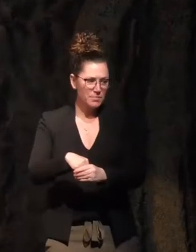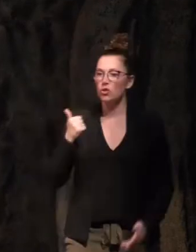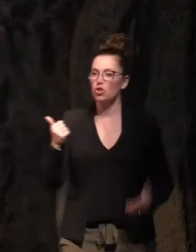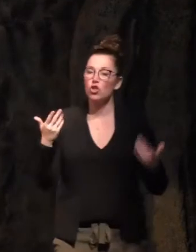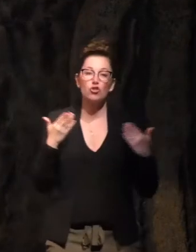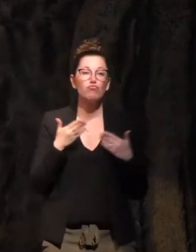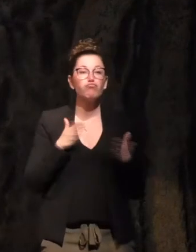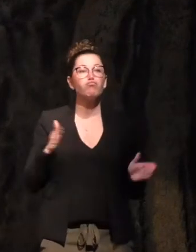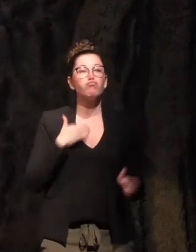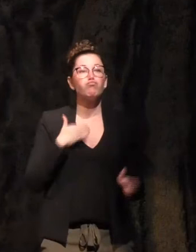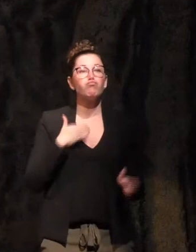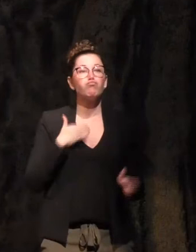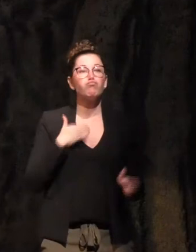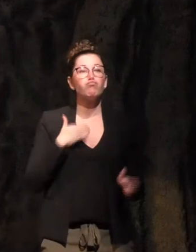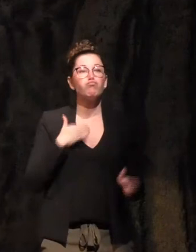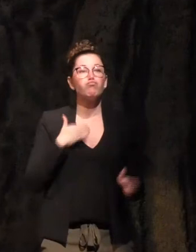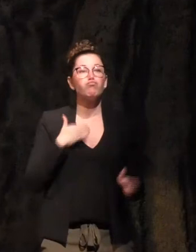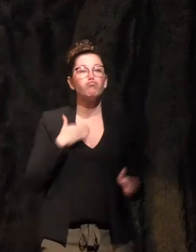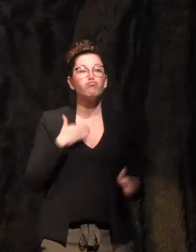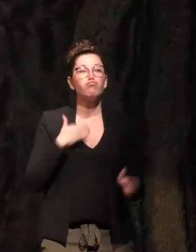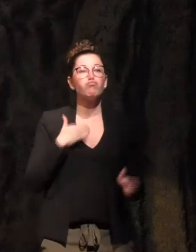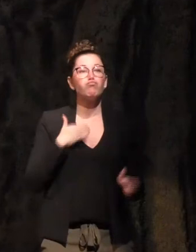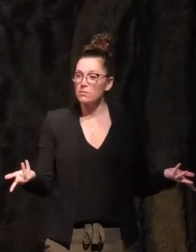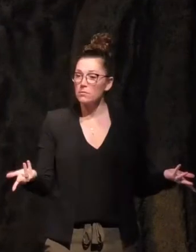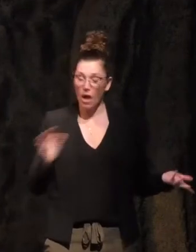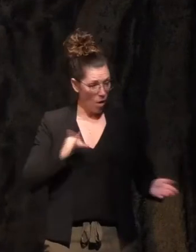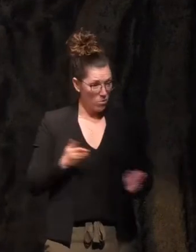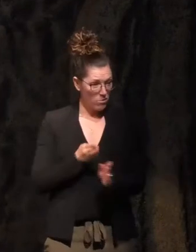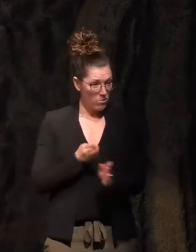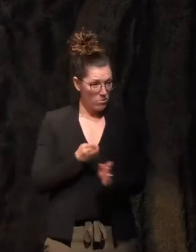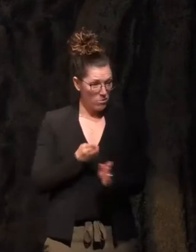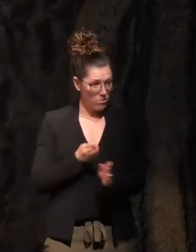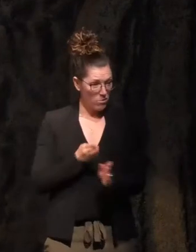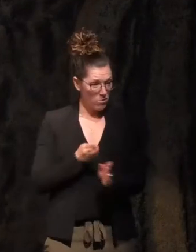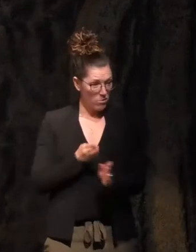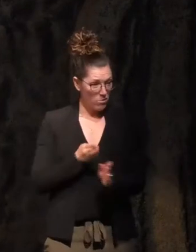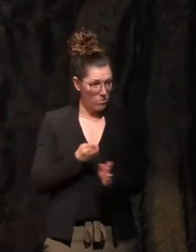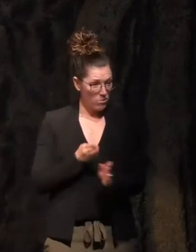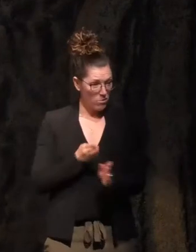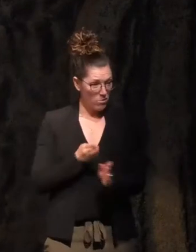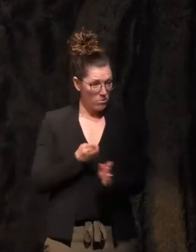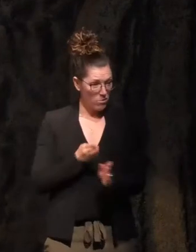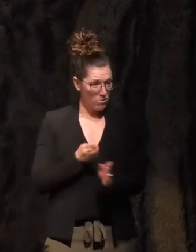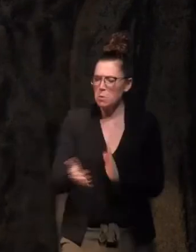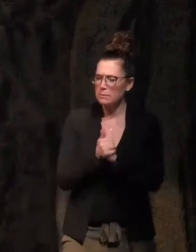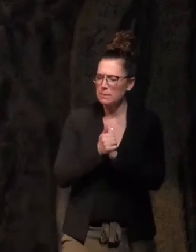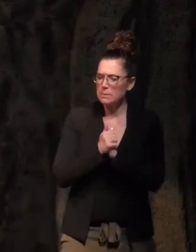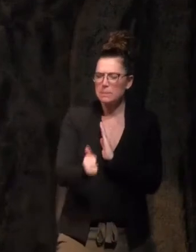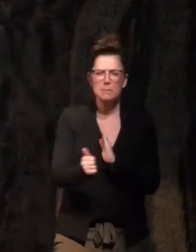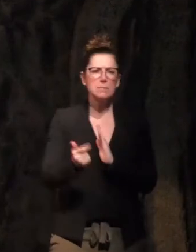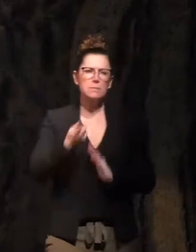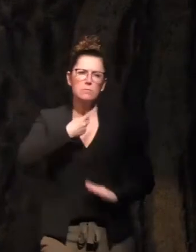profession may actually have to offer the wider world. Our ability, our willingness, and the professional